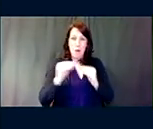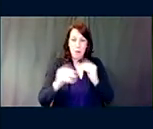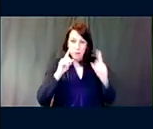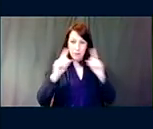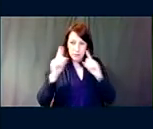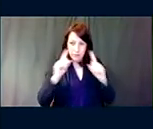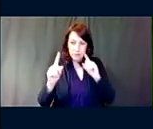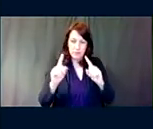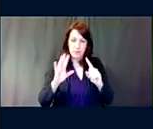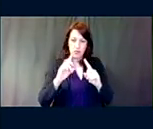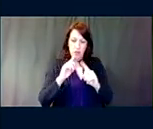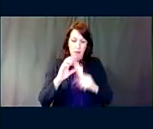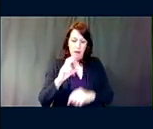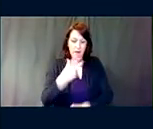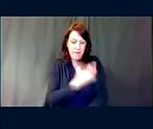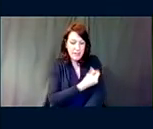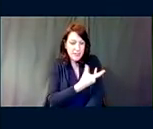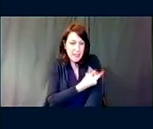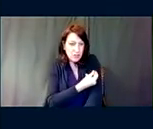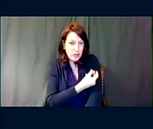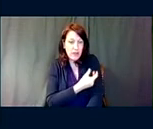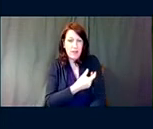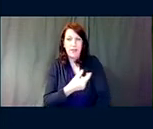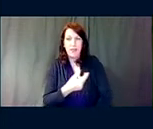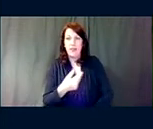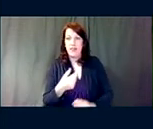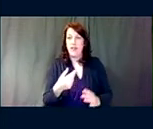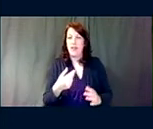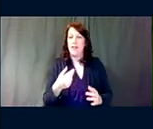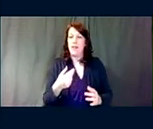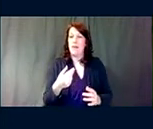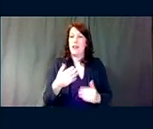LATELY WE'RE HEARING A LOT ABOUT THE WHOLE OF VACCINATION, BUT